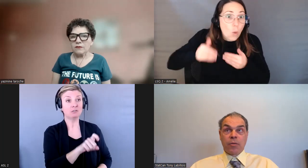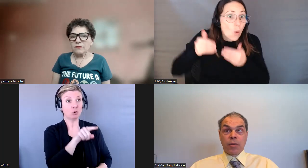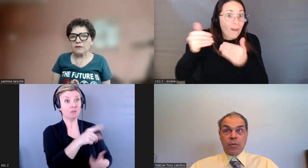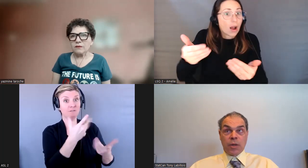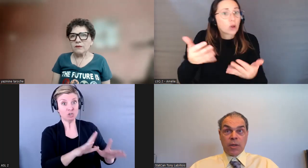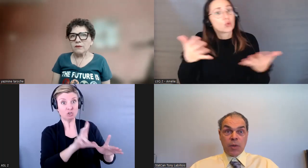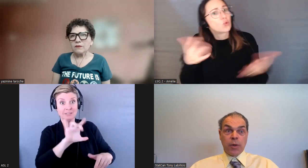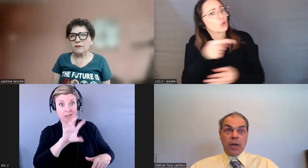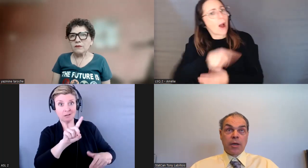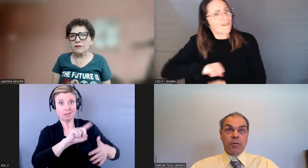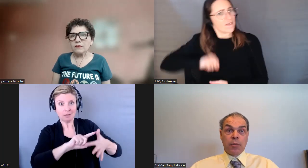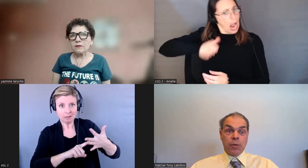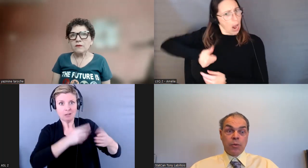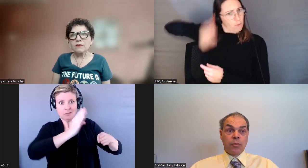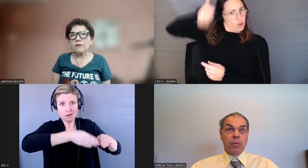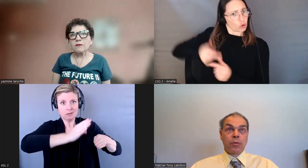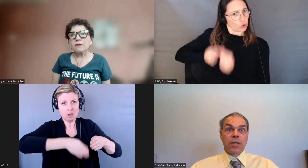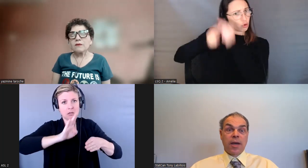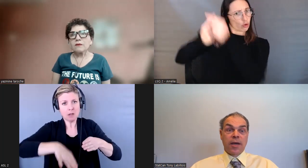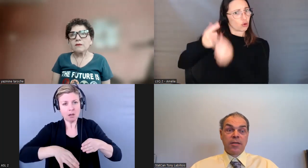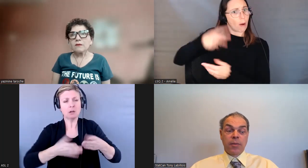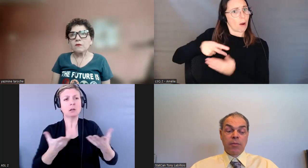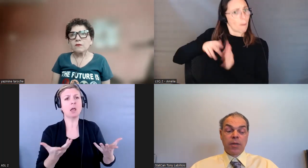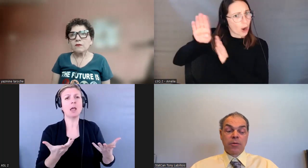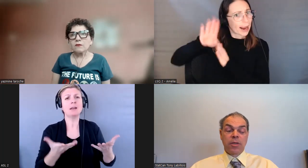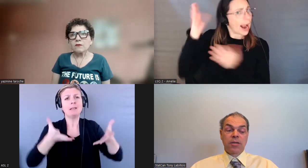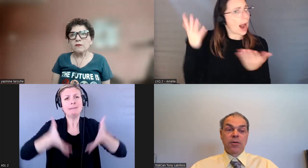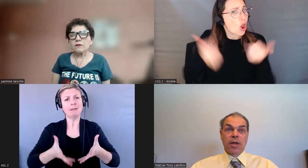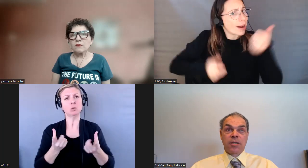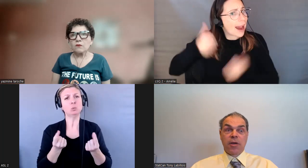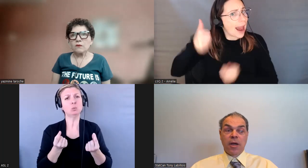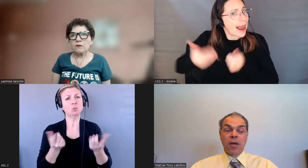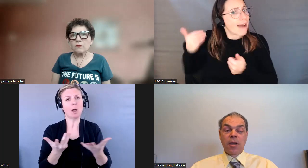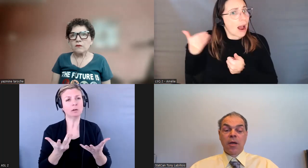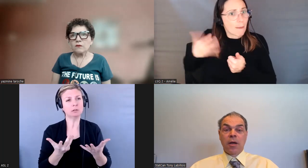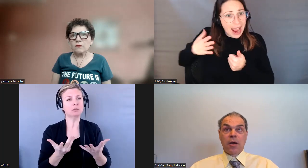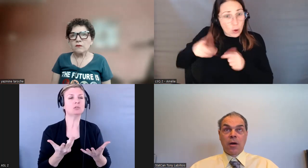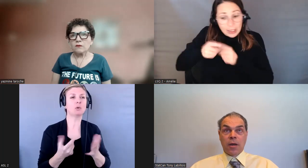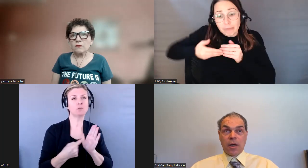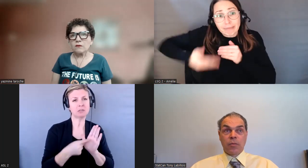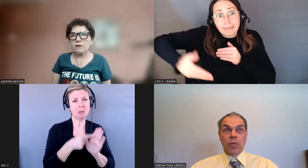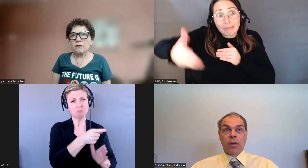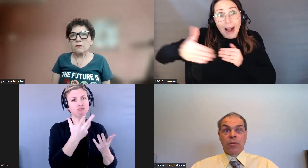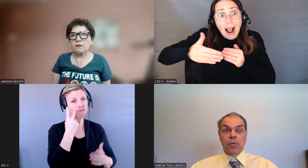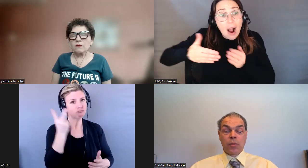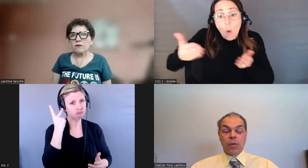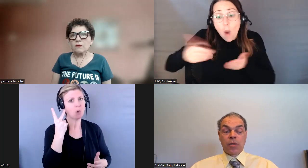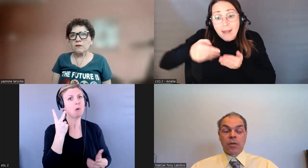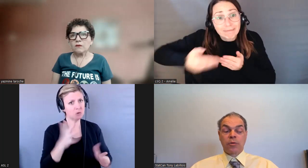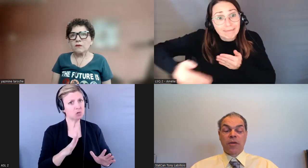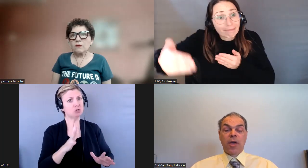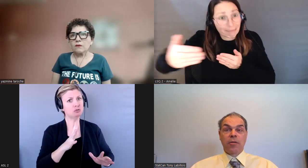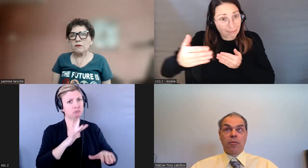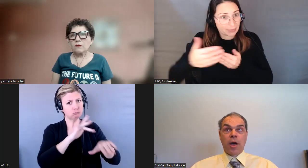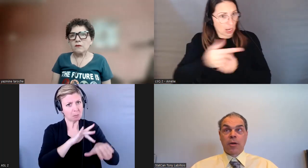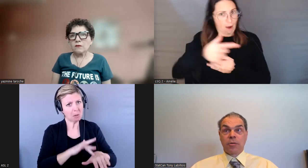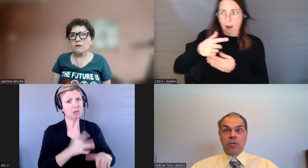what are you most proud of in terms of progress um uh what do we still have to do that you